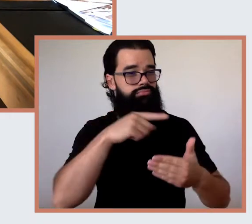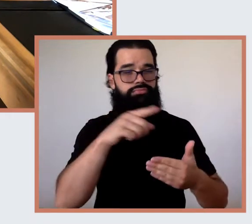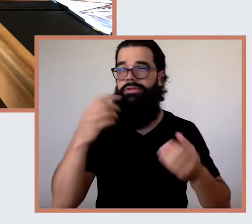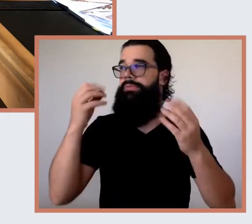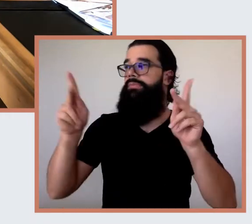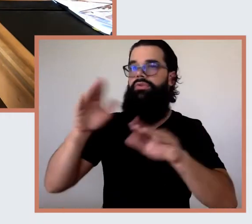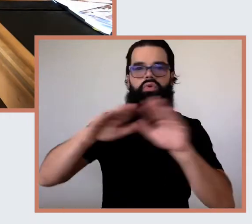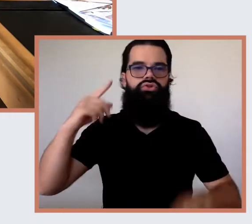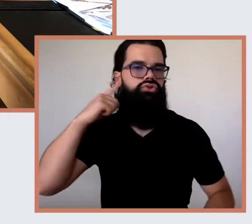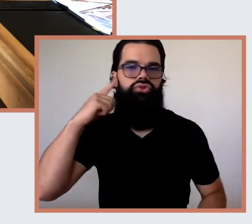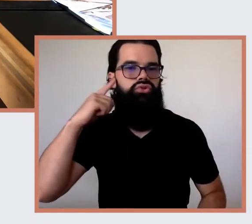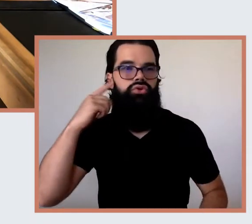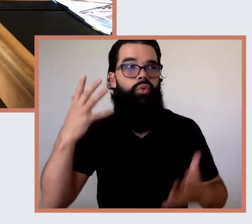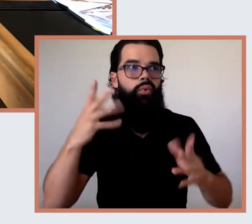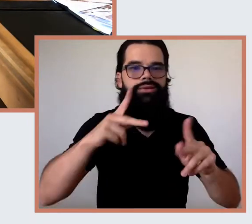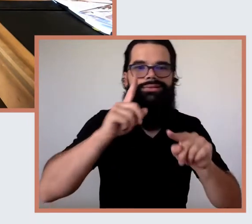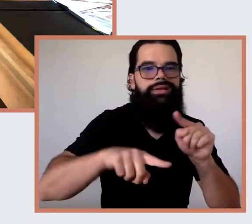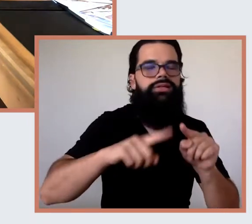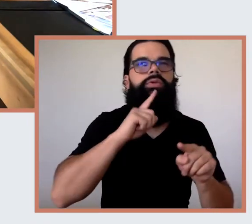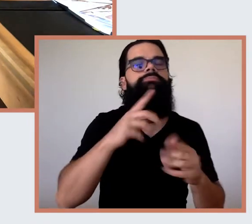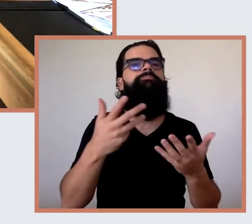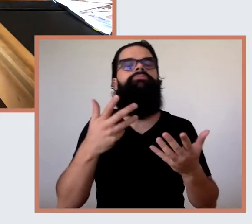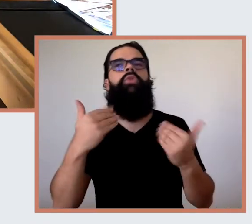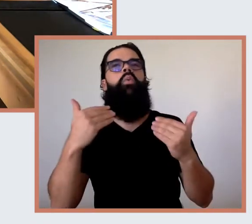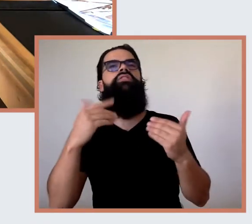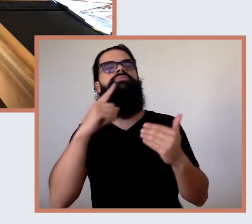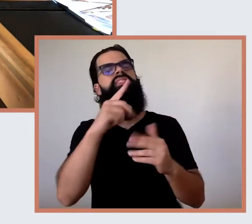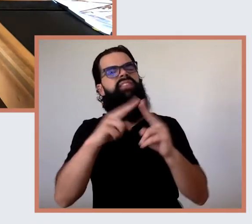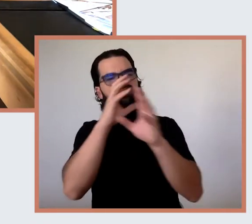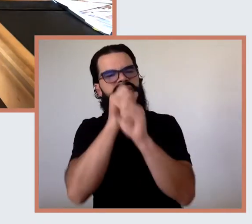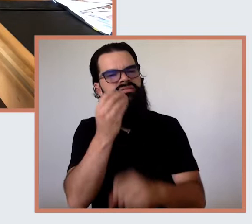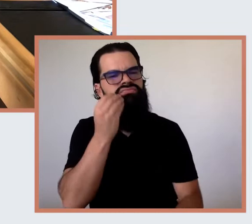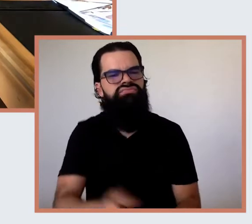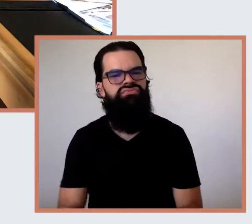where people don't hear and people can't, and it's fascinating to me.